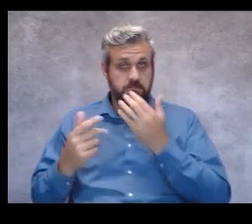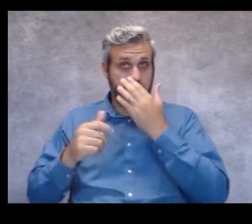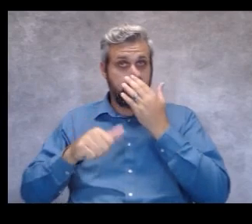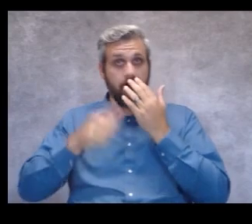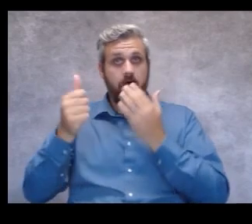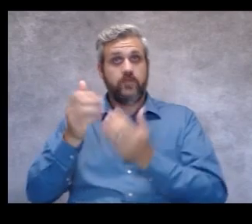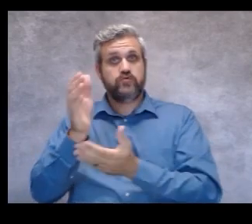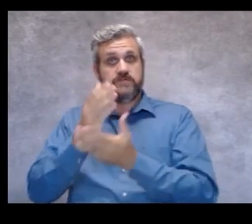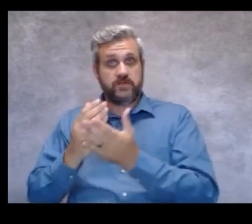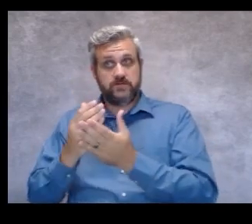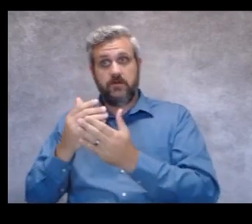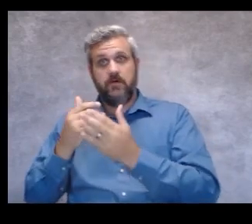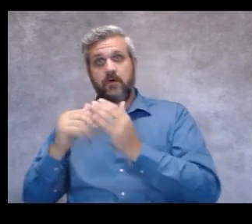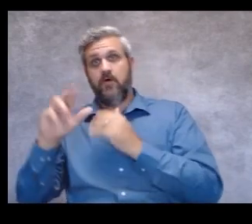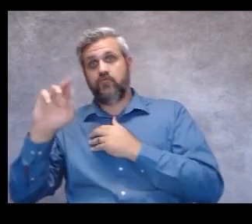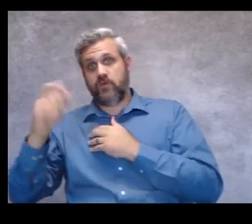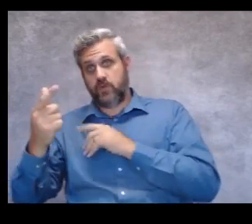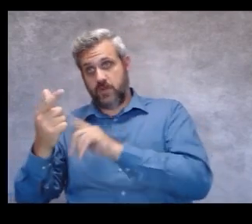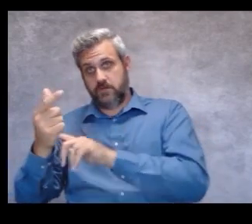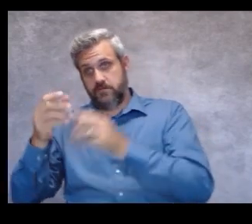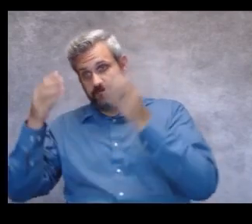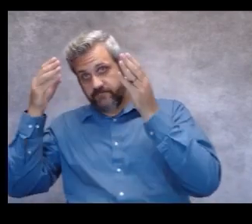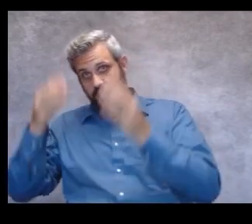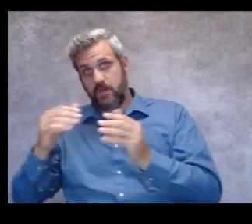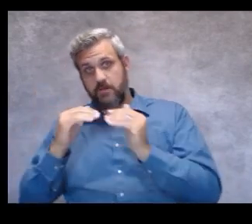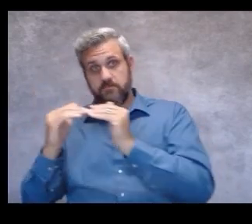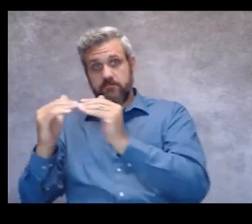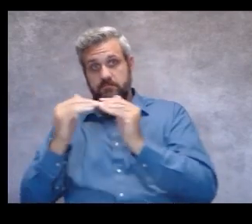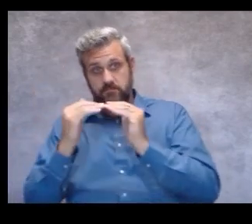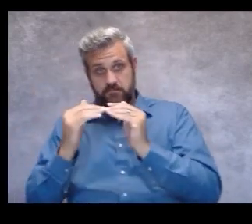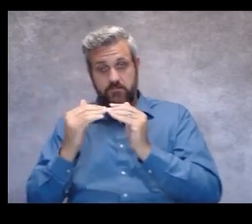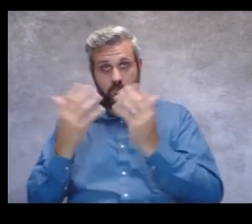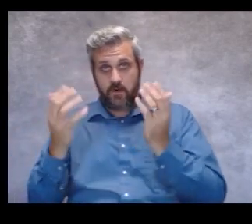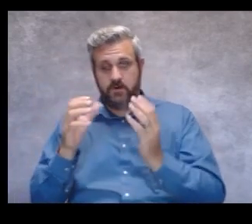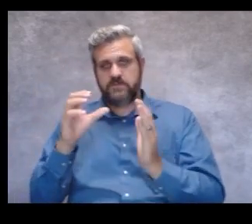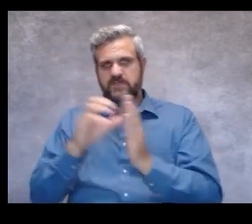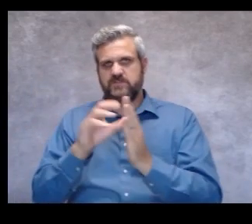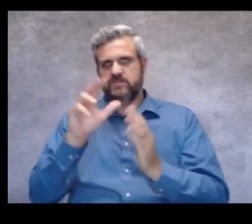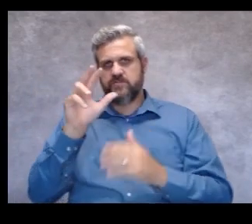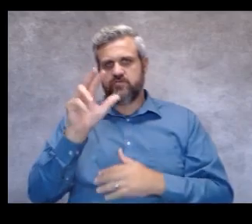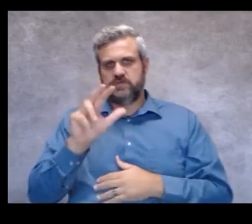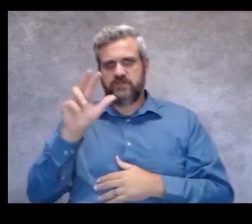Another section of the regulation that focuses on equity is section 33.